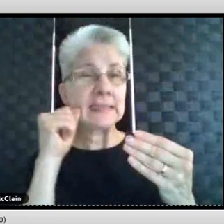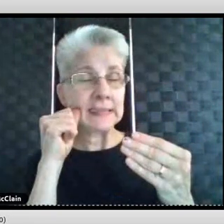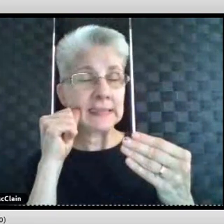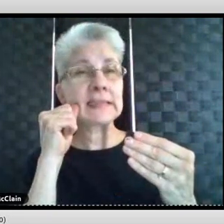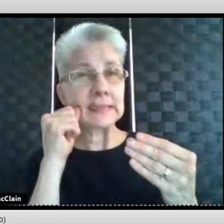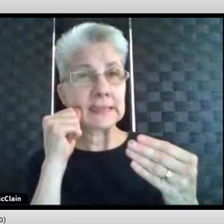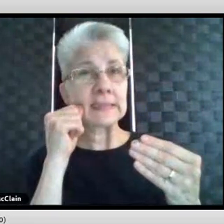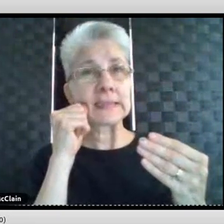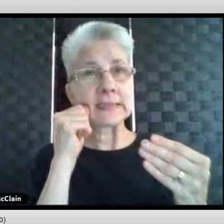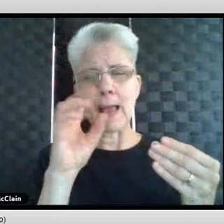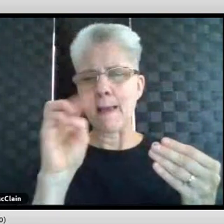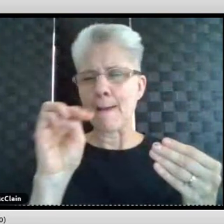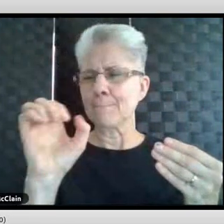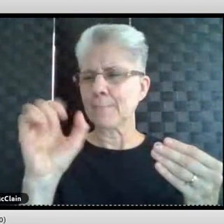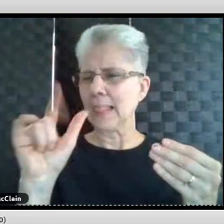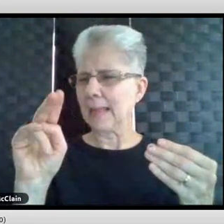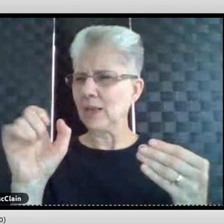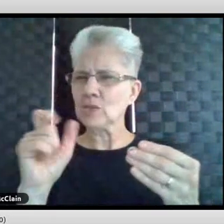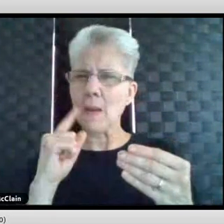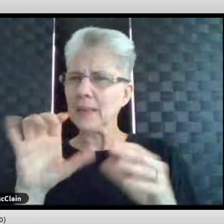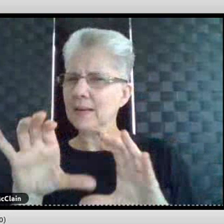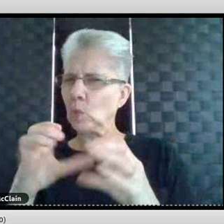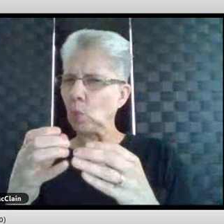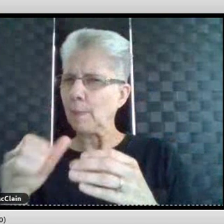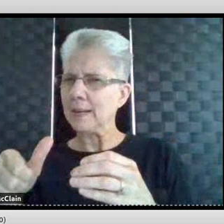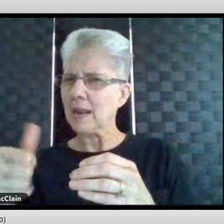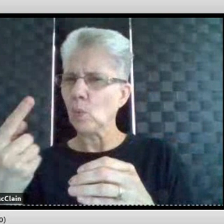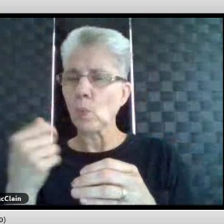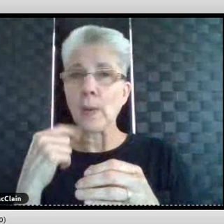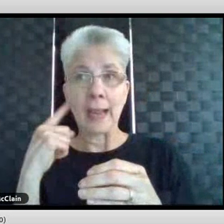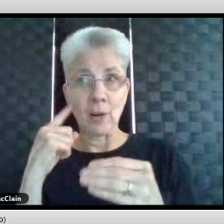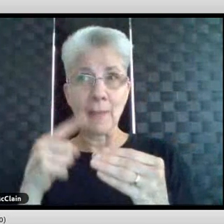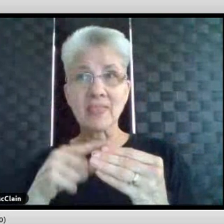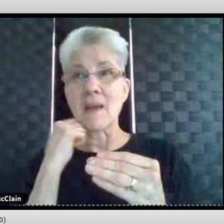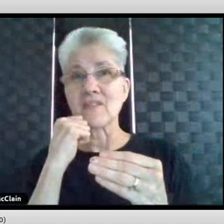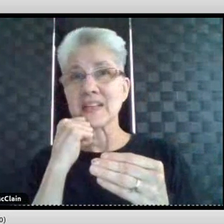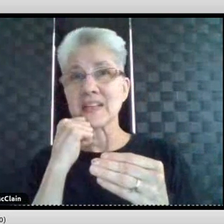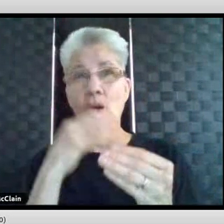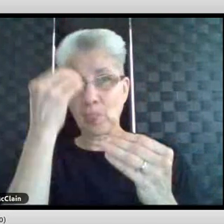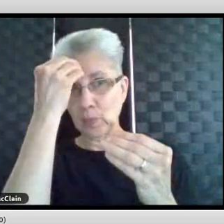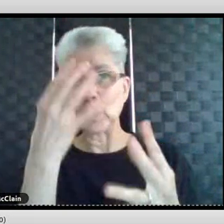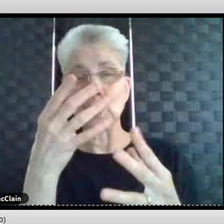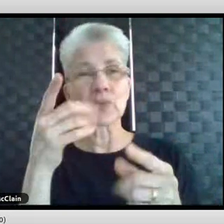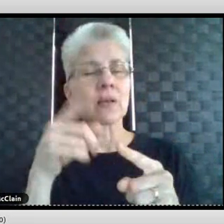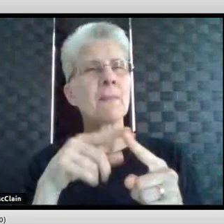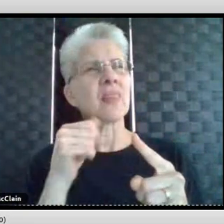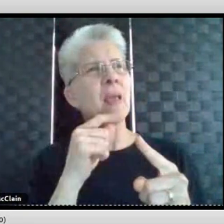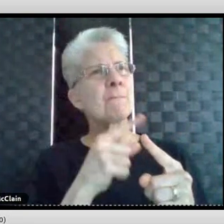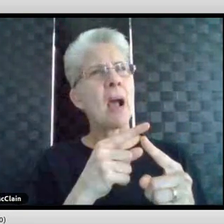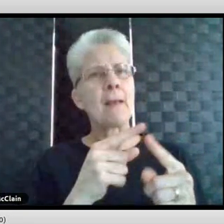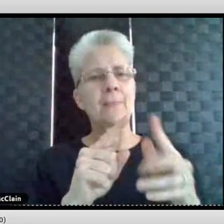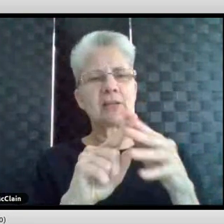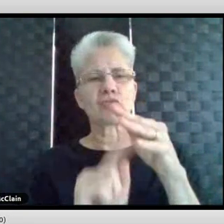and the millennials might be another group that even though we hear about them every day on the news, they might be dropping through the cracks.